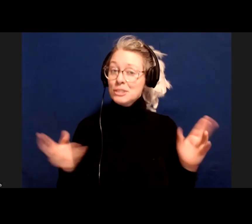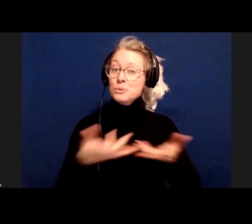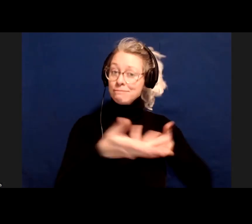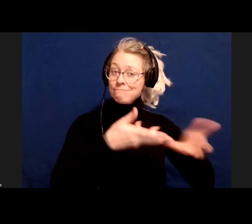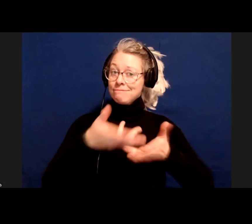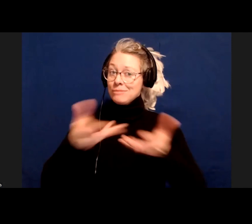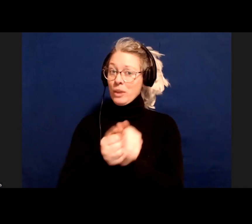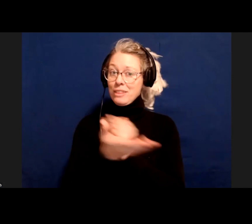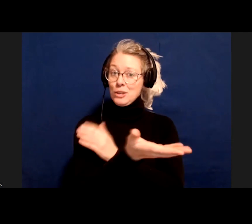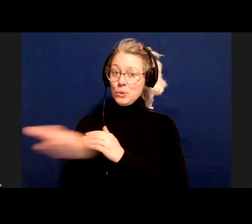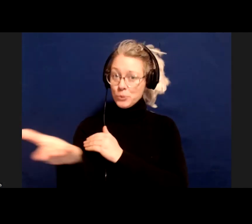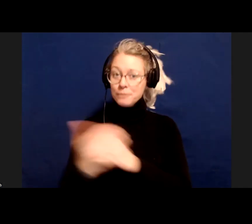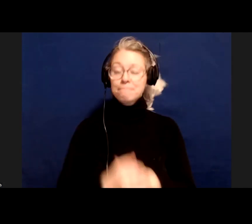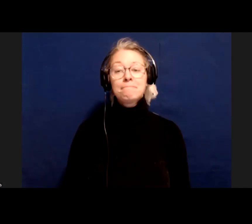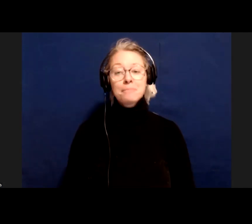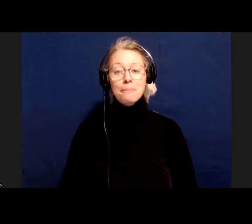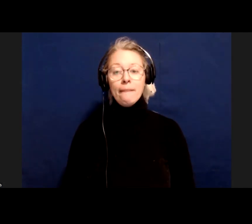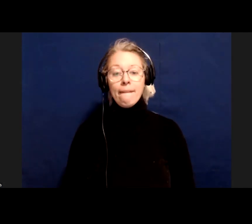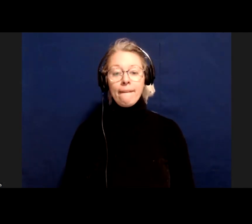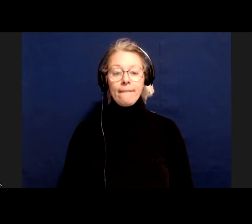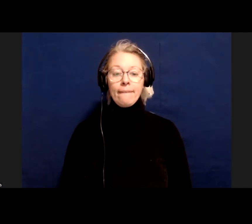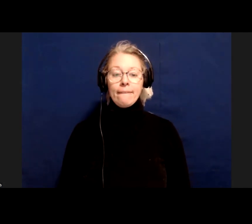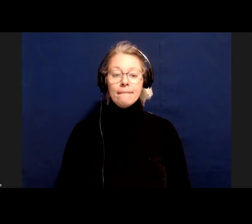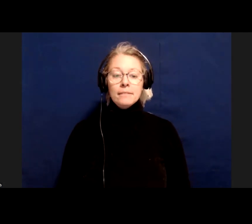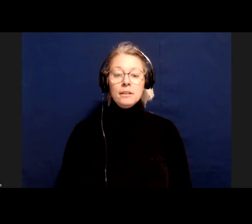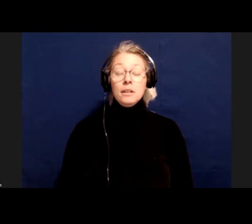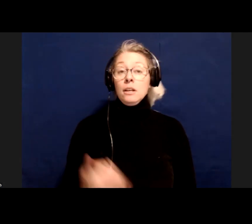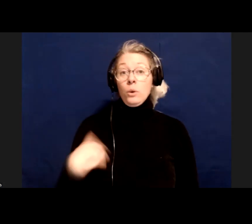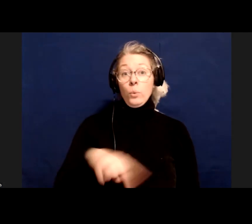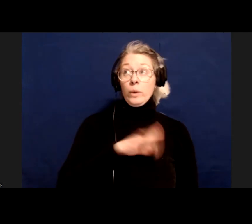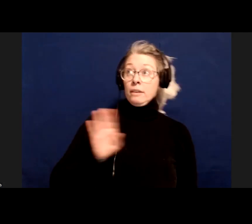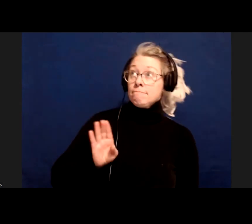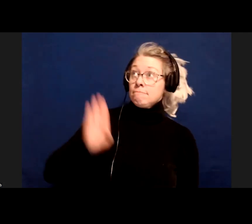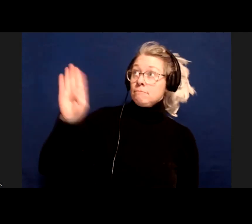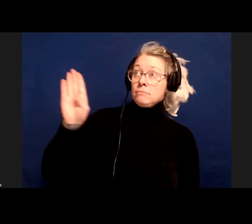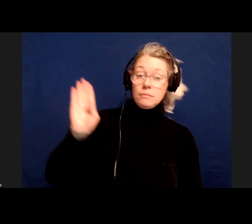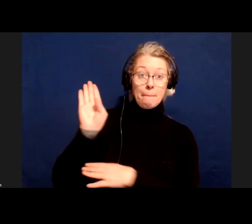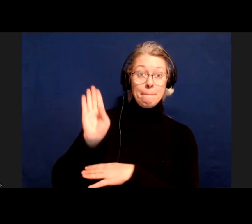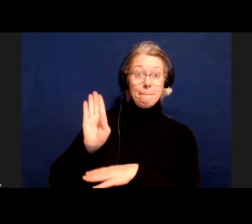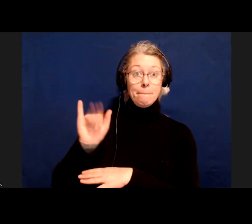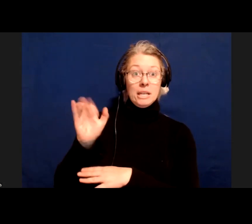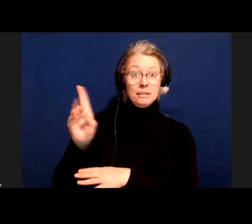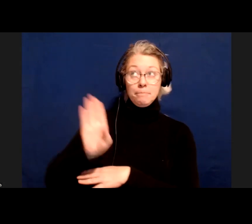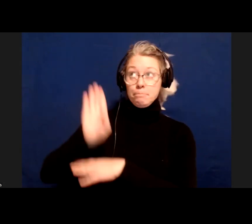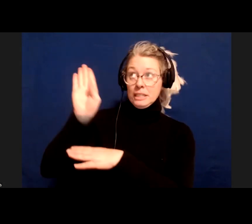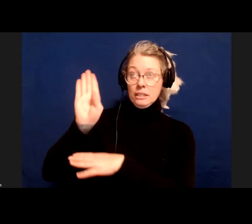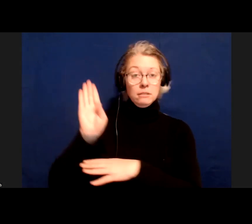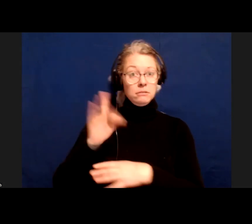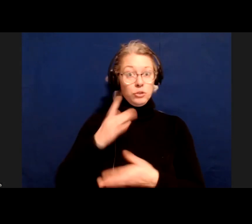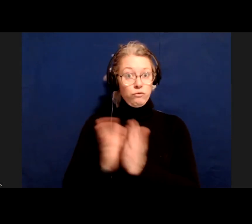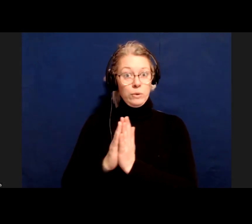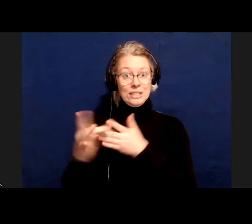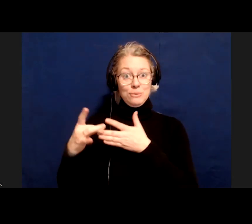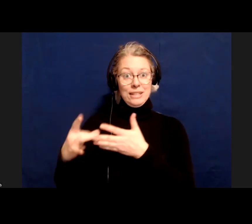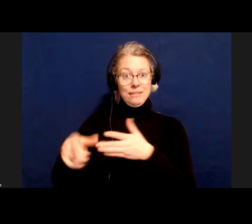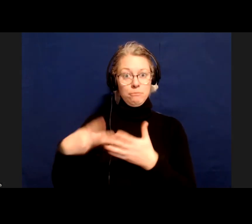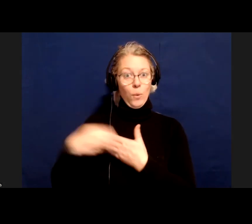One of the big reasons why we put a bid forward to lead the program was because of the opportunity